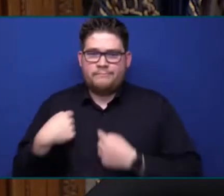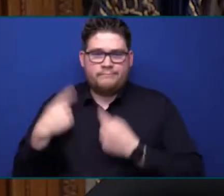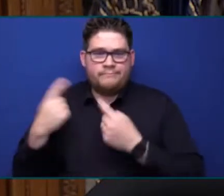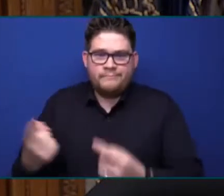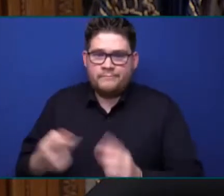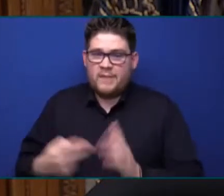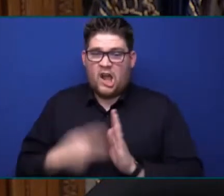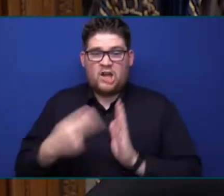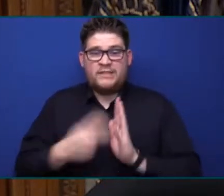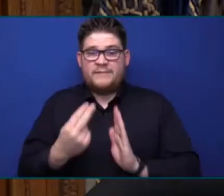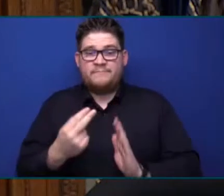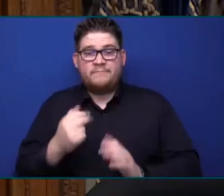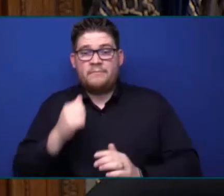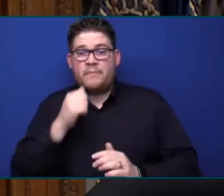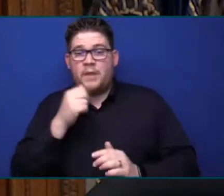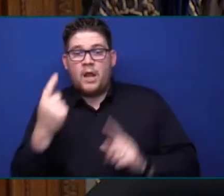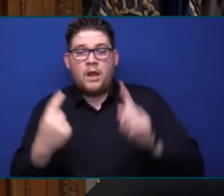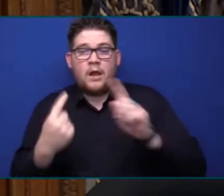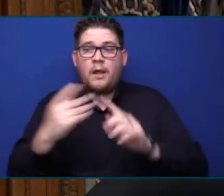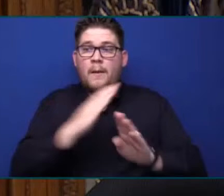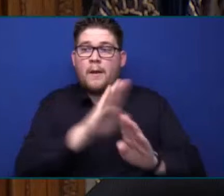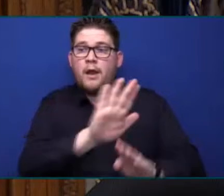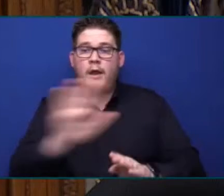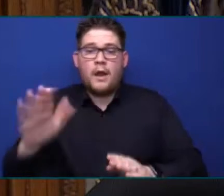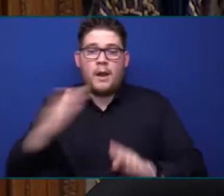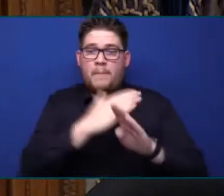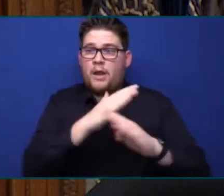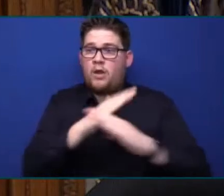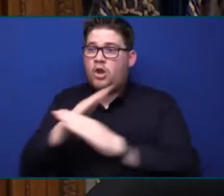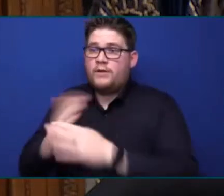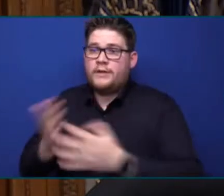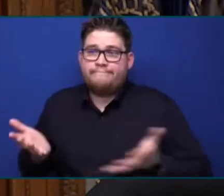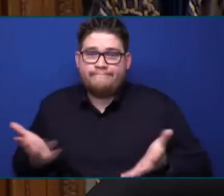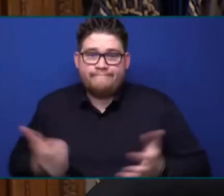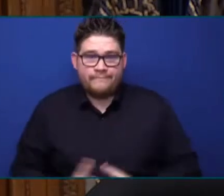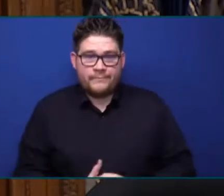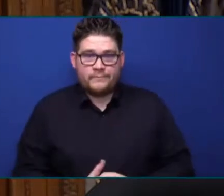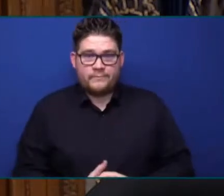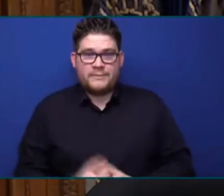Since becoming the Parliamentary Secretary for Accessibility, I’ve had the opportunity